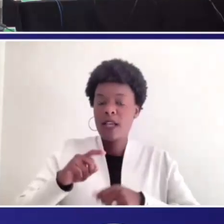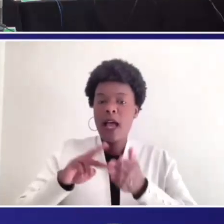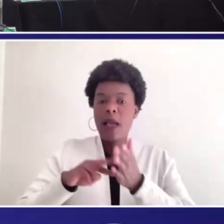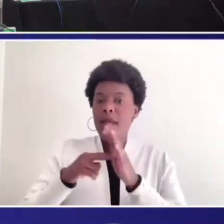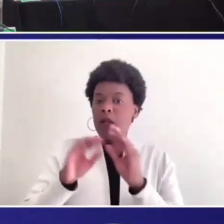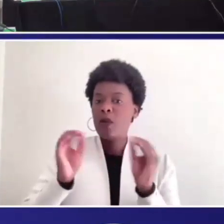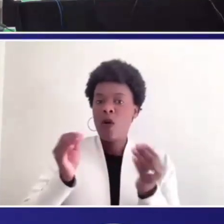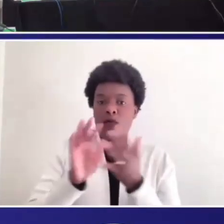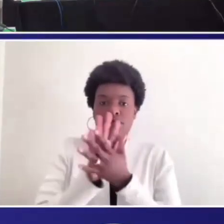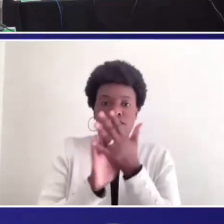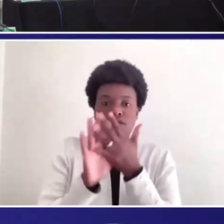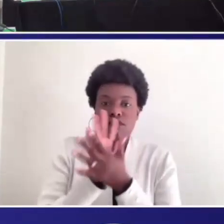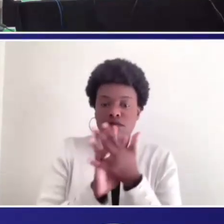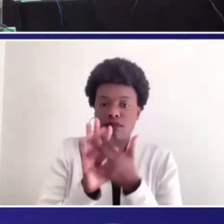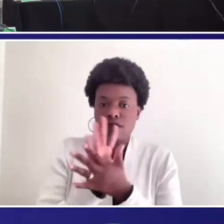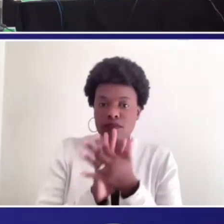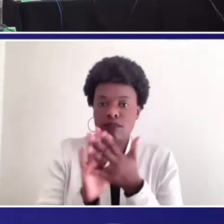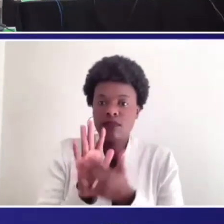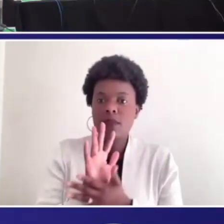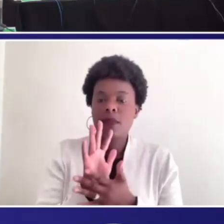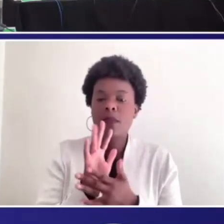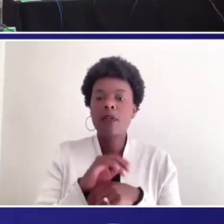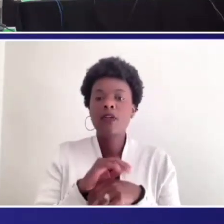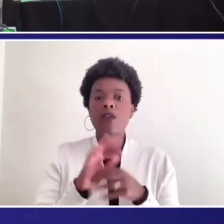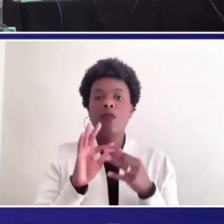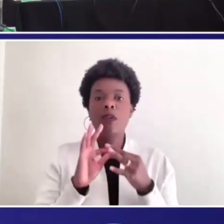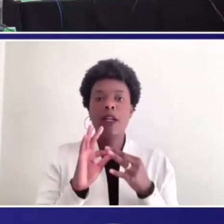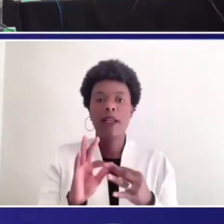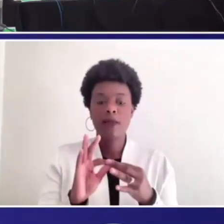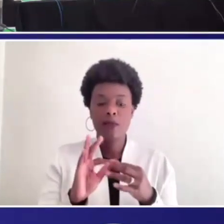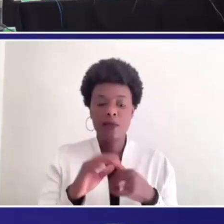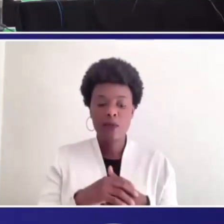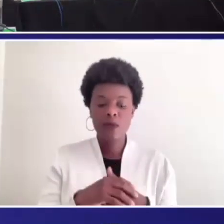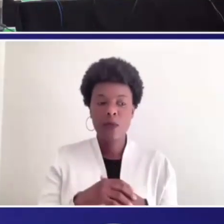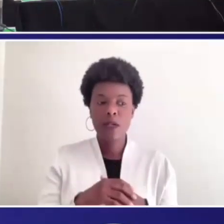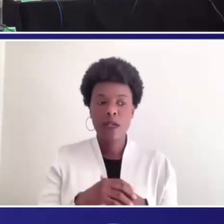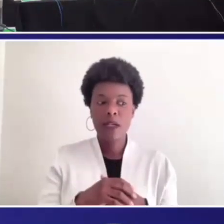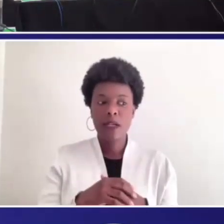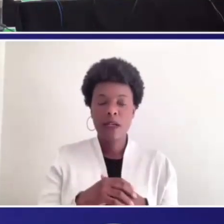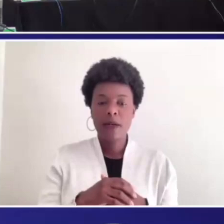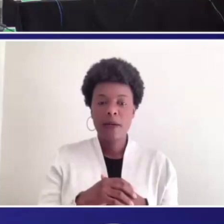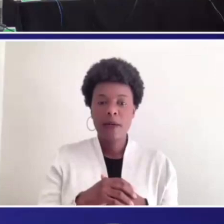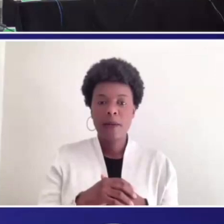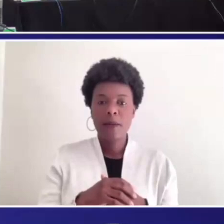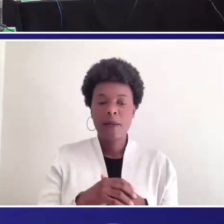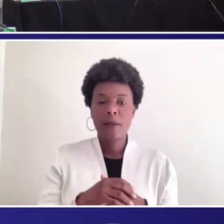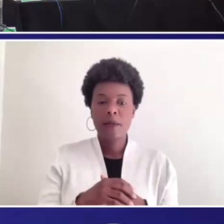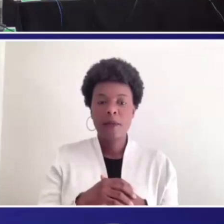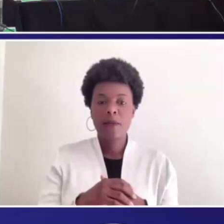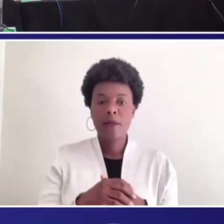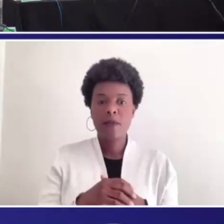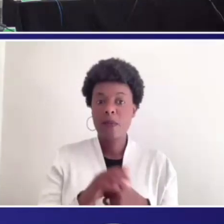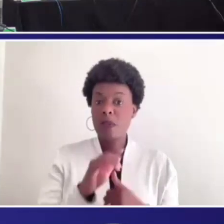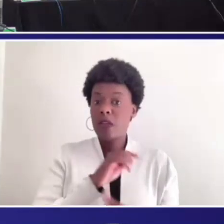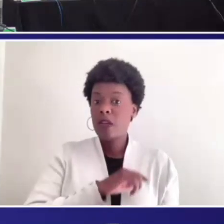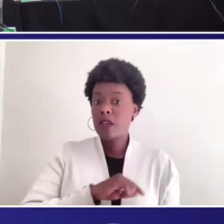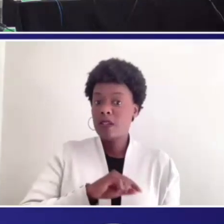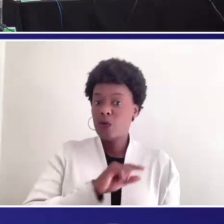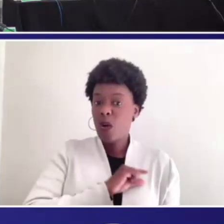that was on the table with will it -- you know, does it qualify here? Does it give us this?